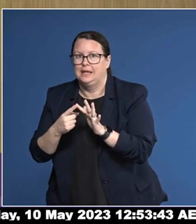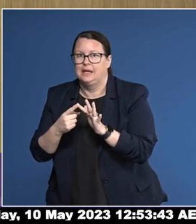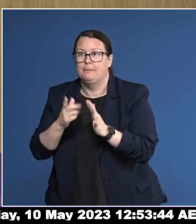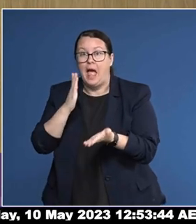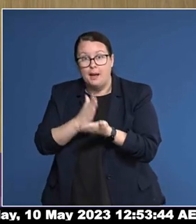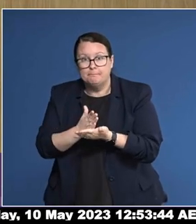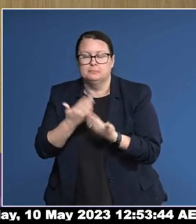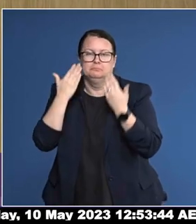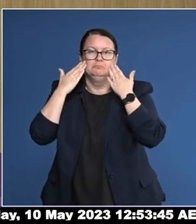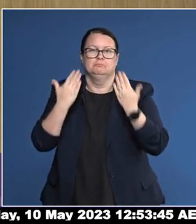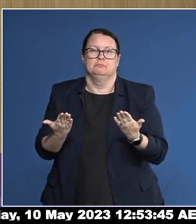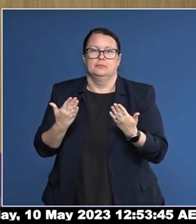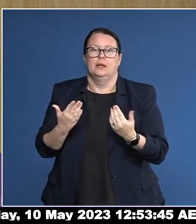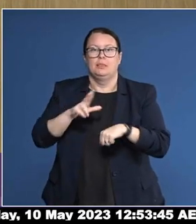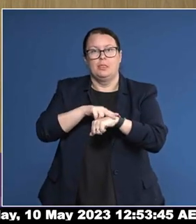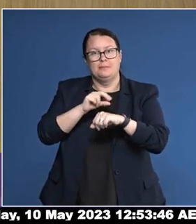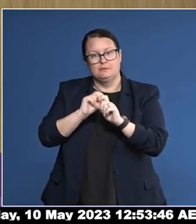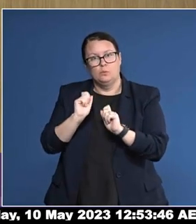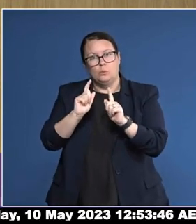The officer assessed it and made an informed decision not to report it.